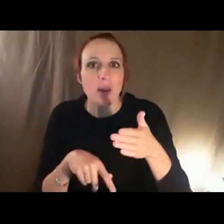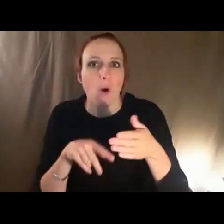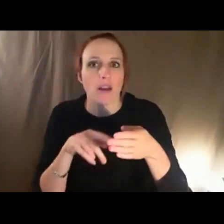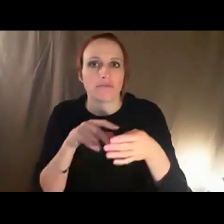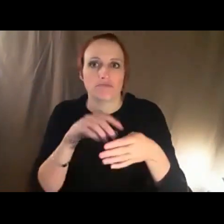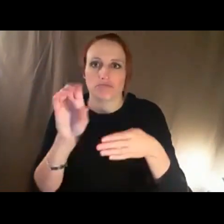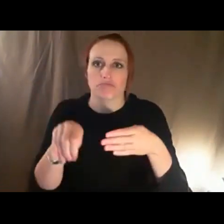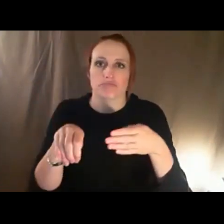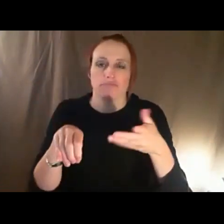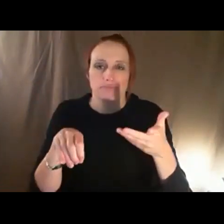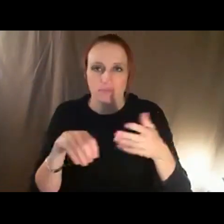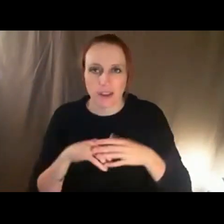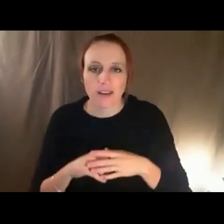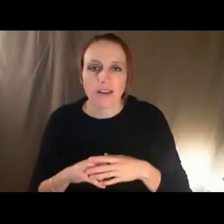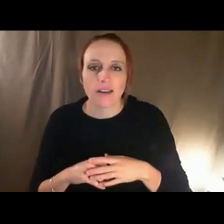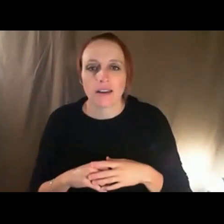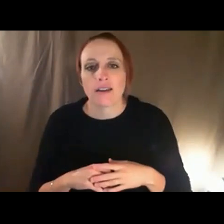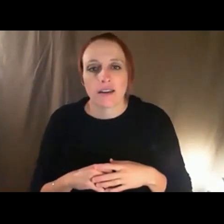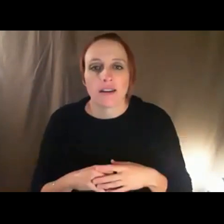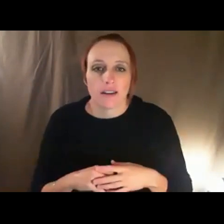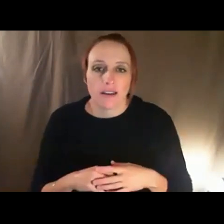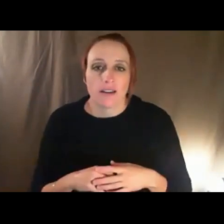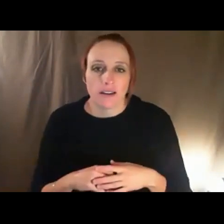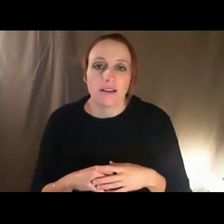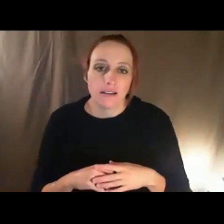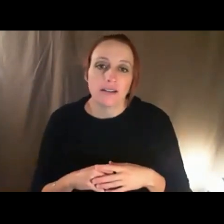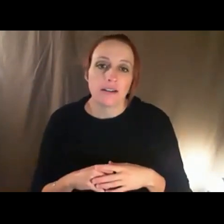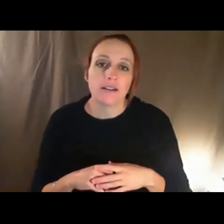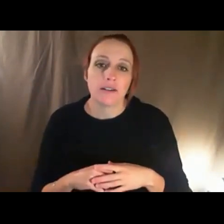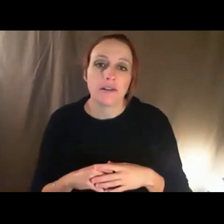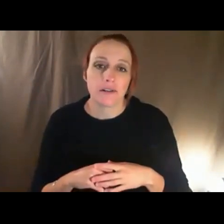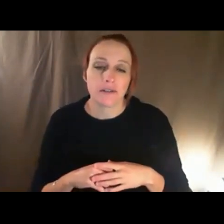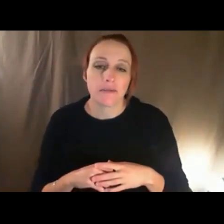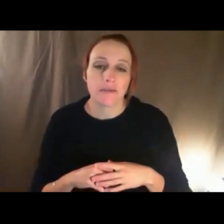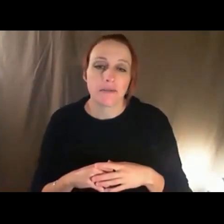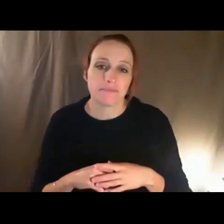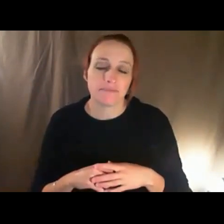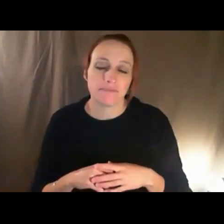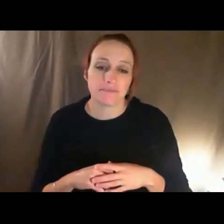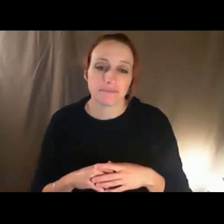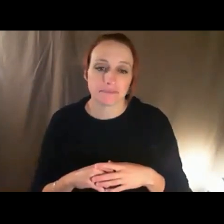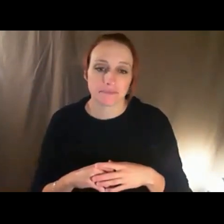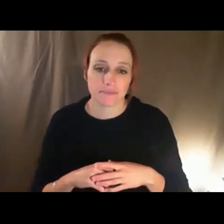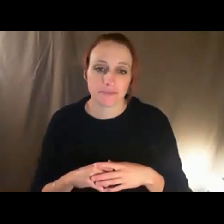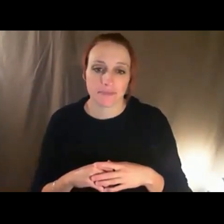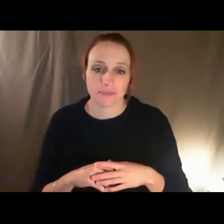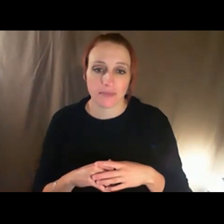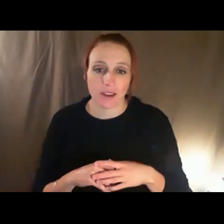to be requesting or asking you to ponder and to think about as we merge these two topics.